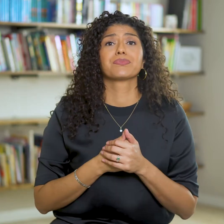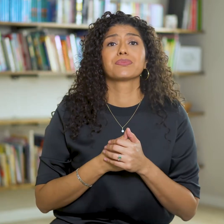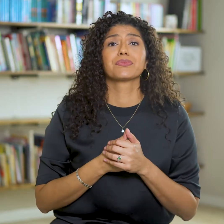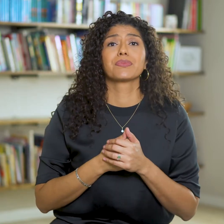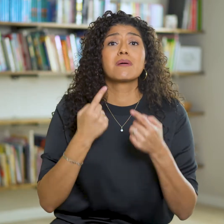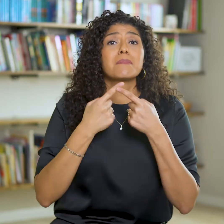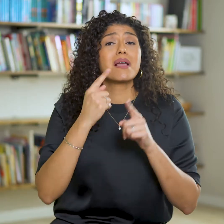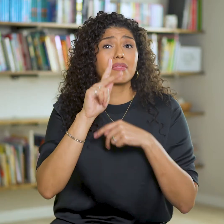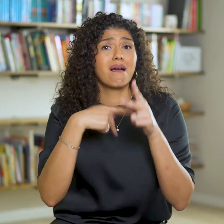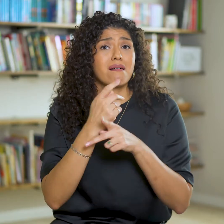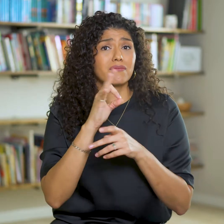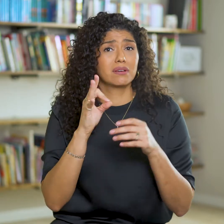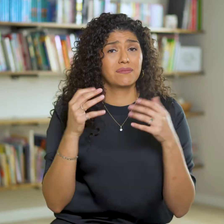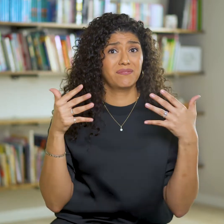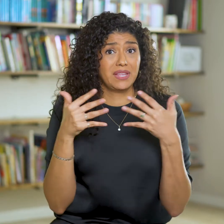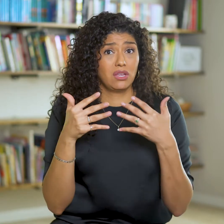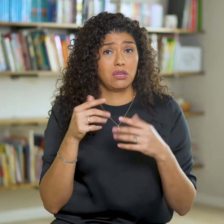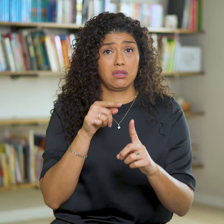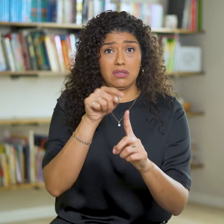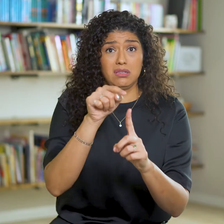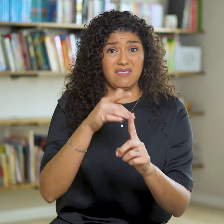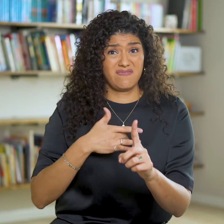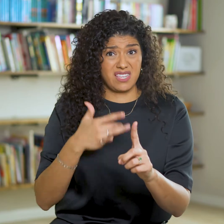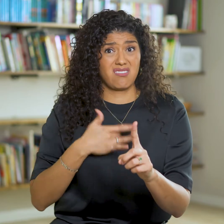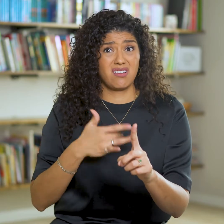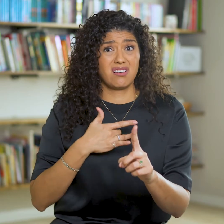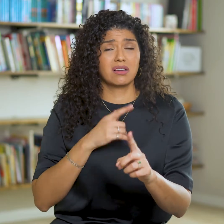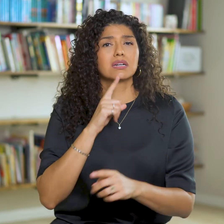But the kind of fear David seems to be feeling